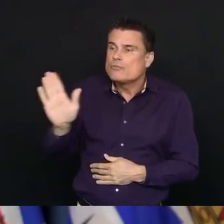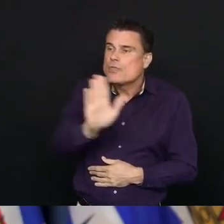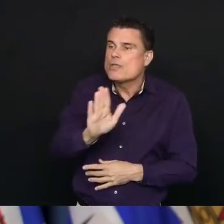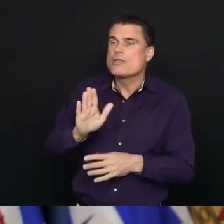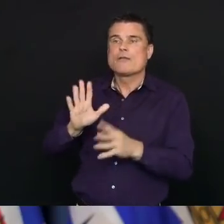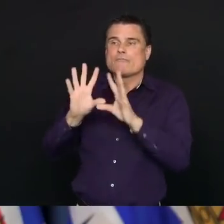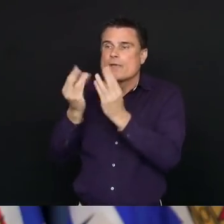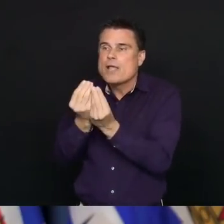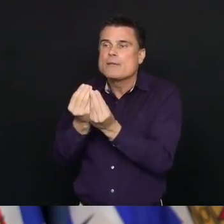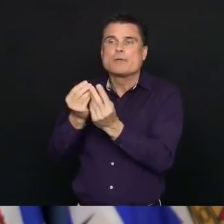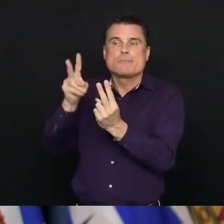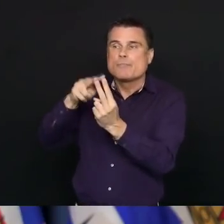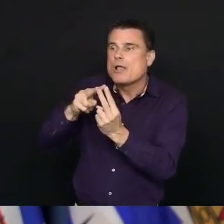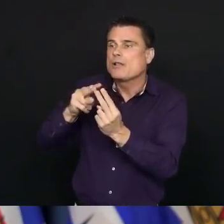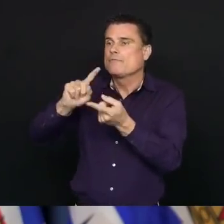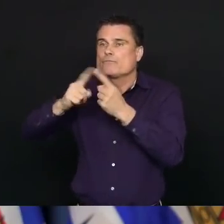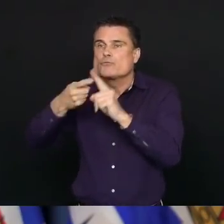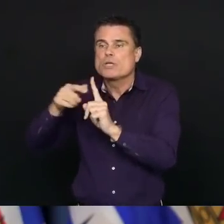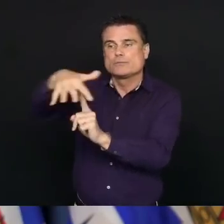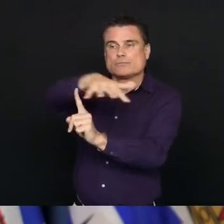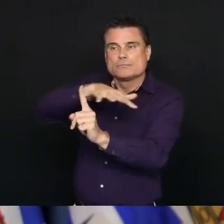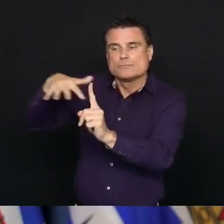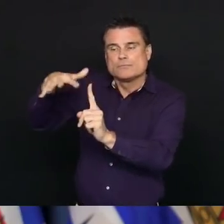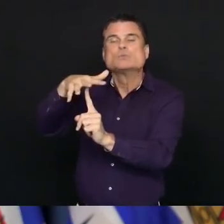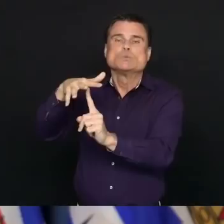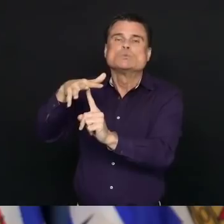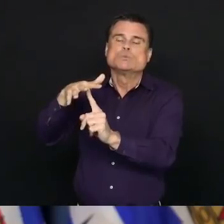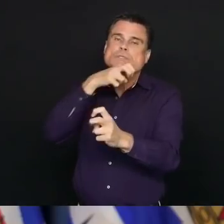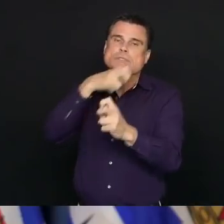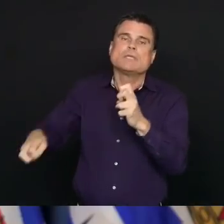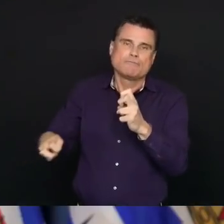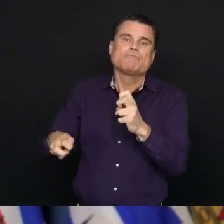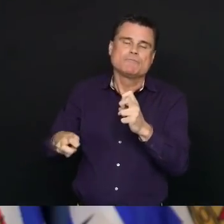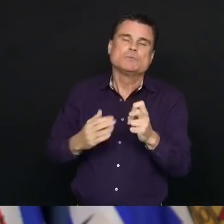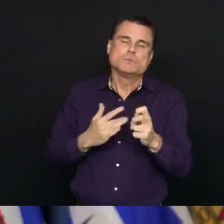This is a very difficult time to express grief.